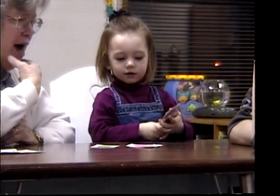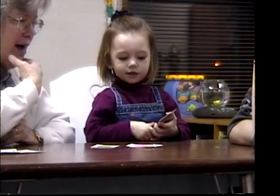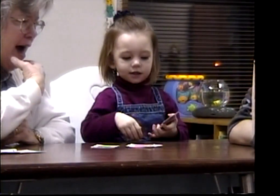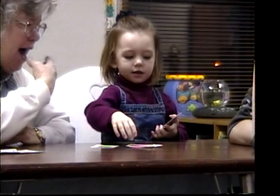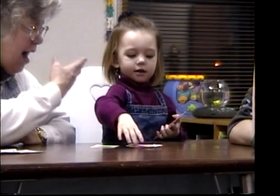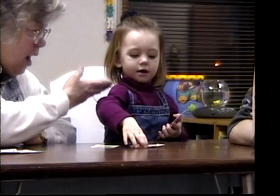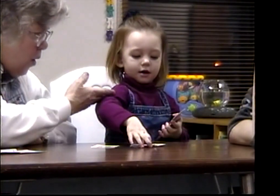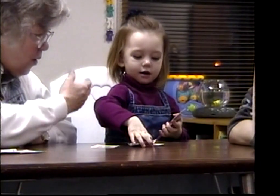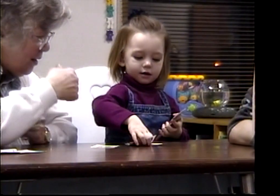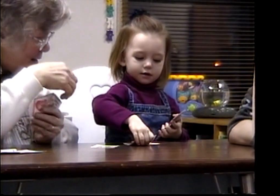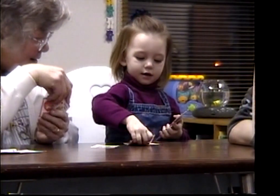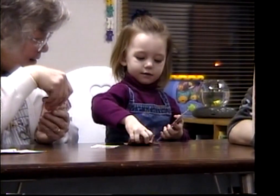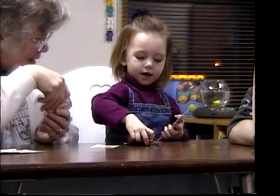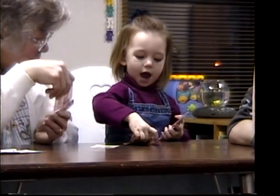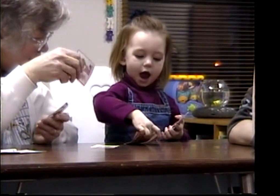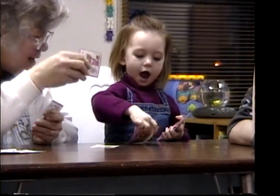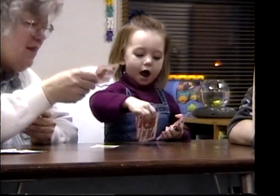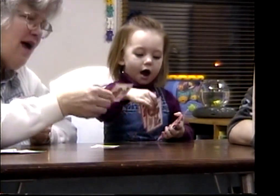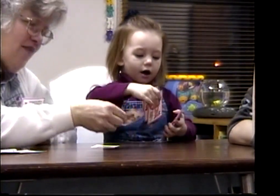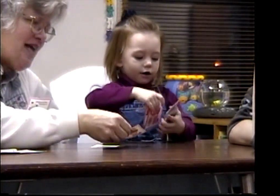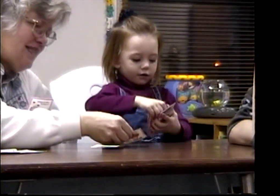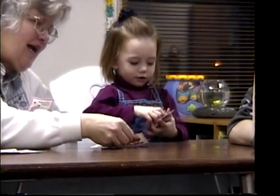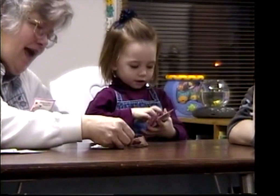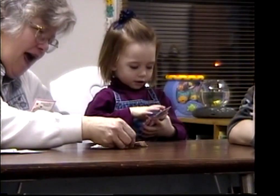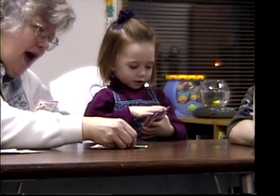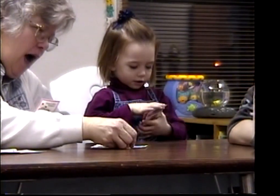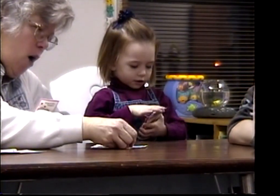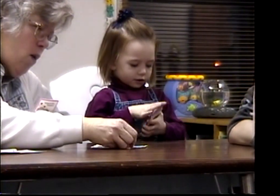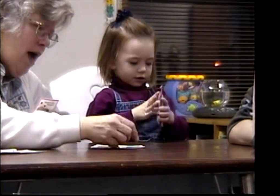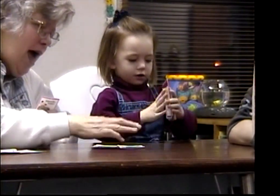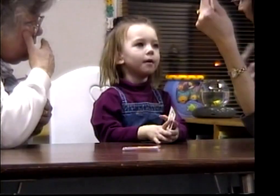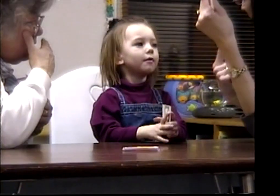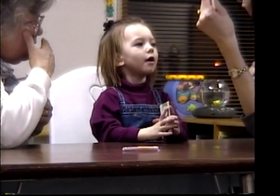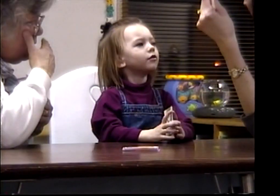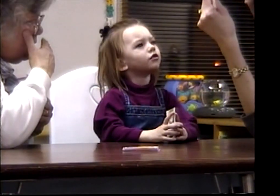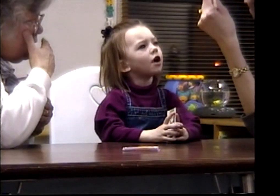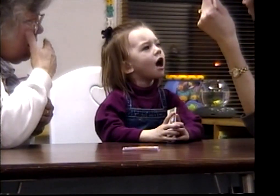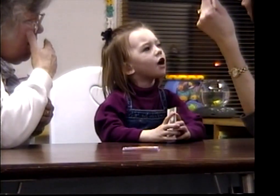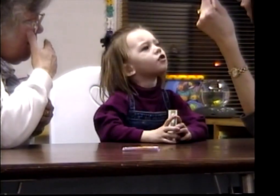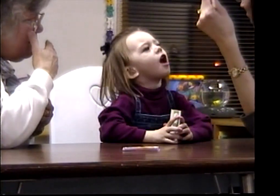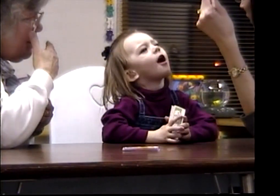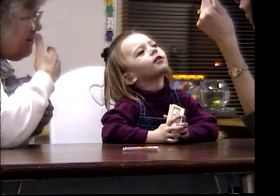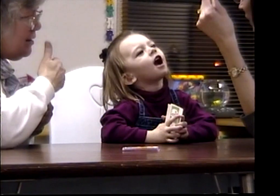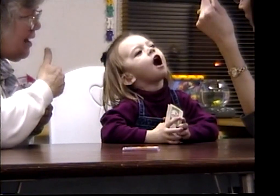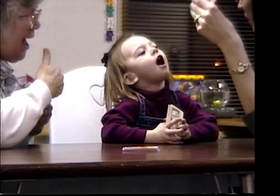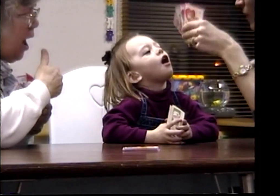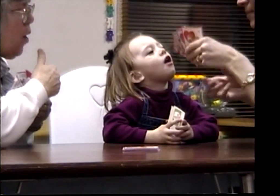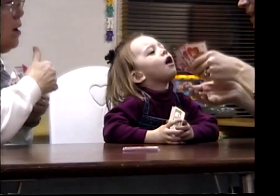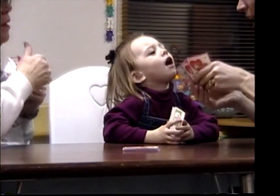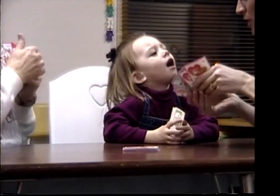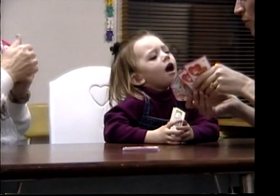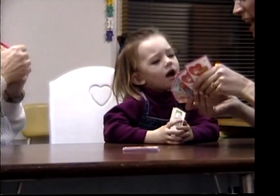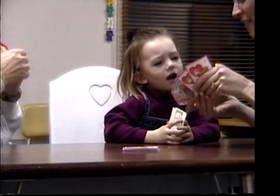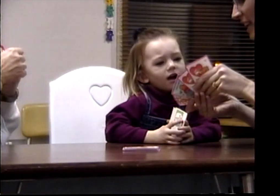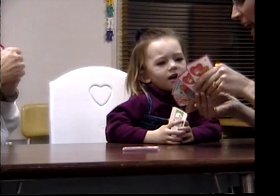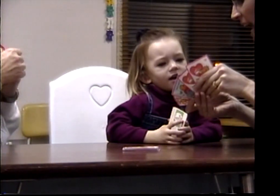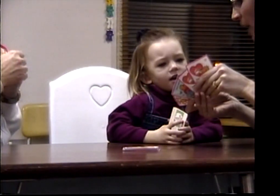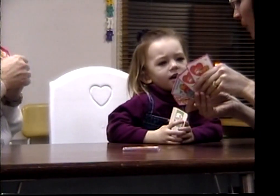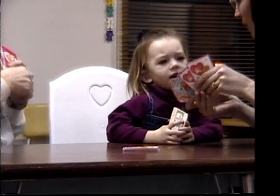"A cow, cow, a cow." "You have a cow?" "I don't have a cow."